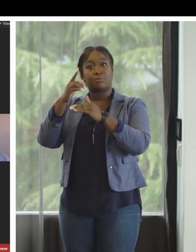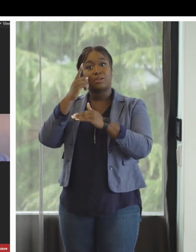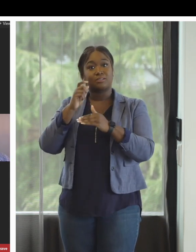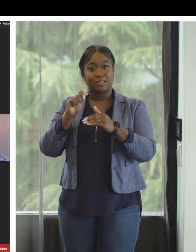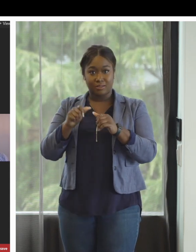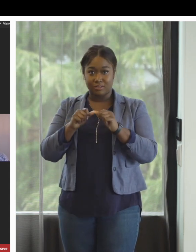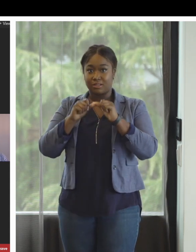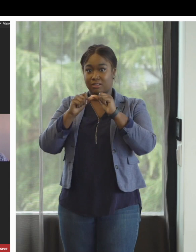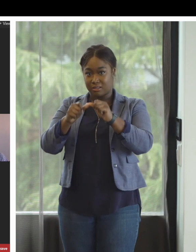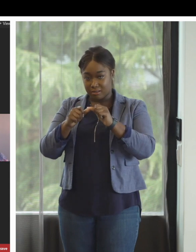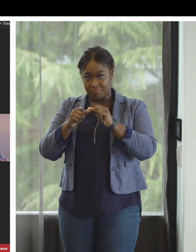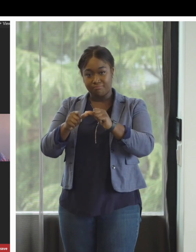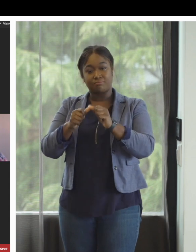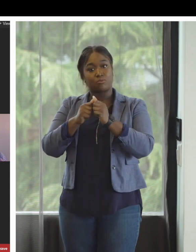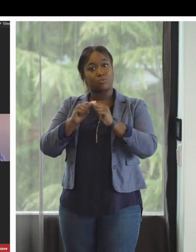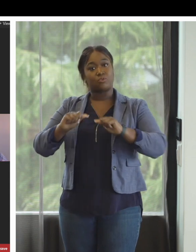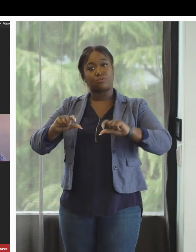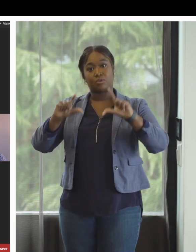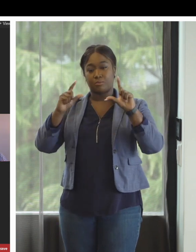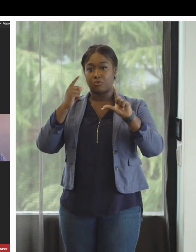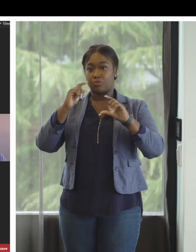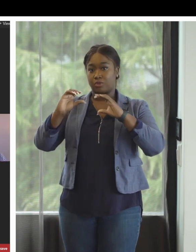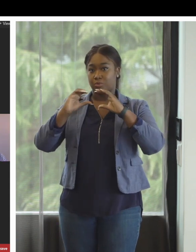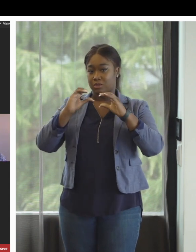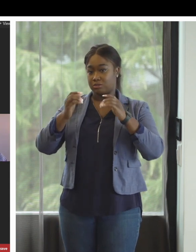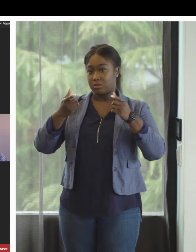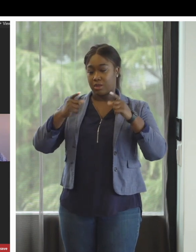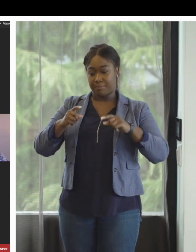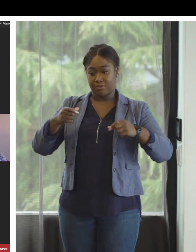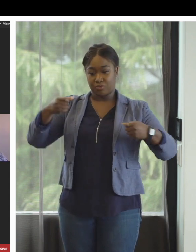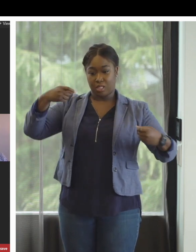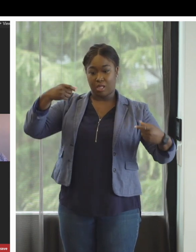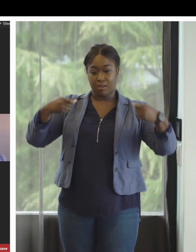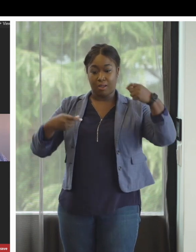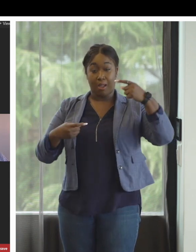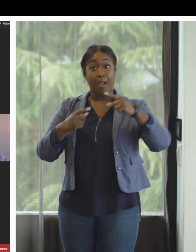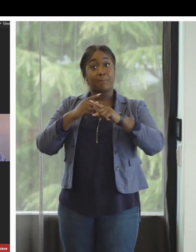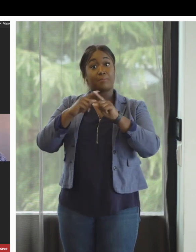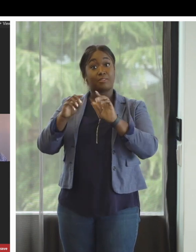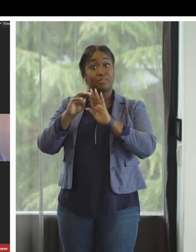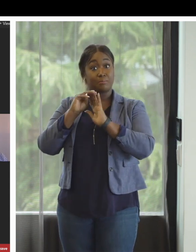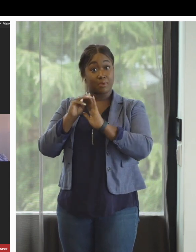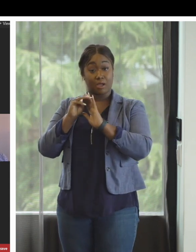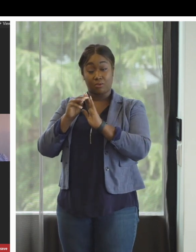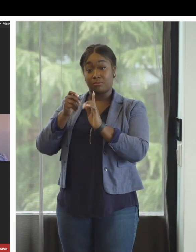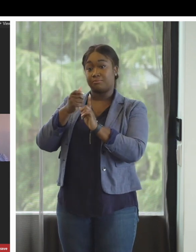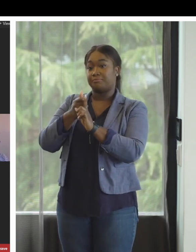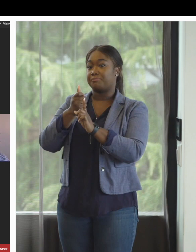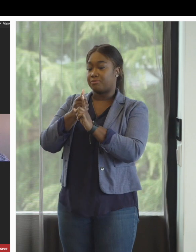that framework for that communication to occur. The model is the